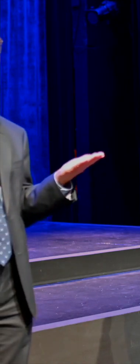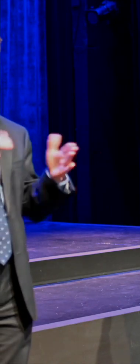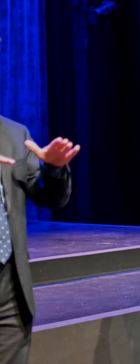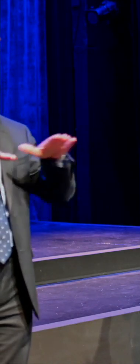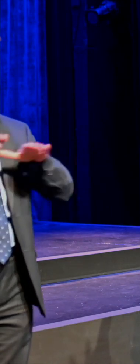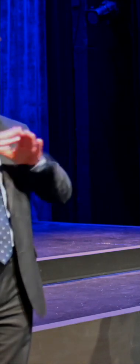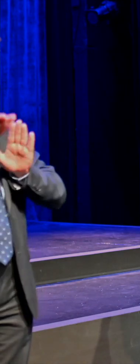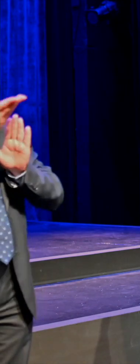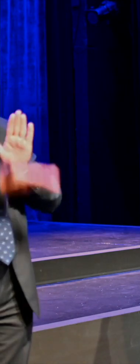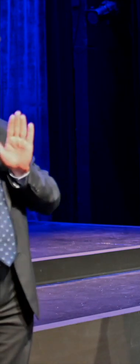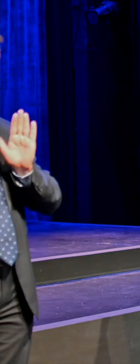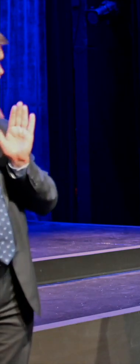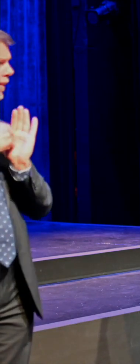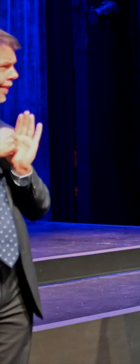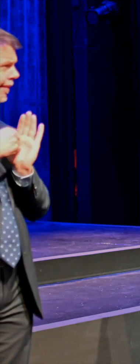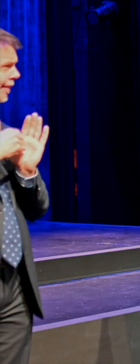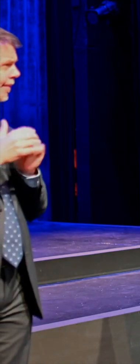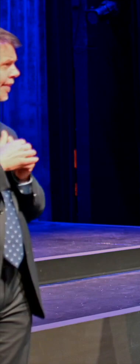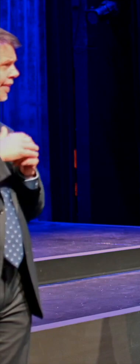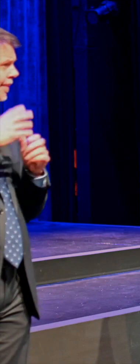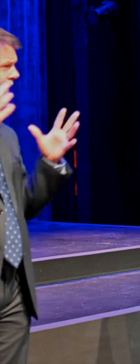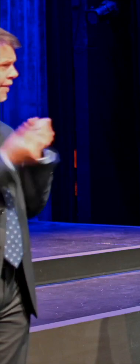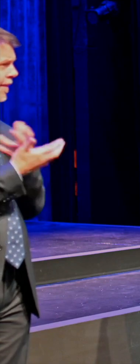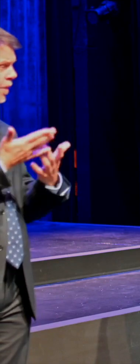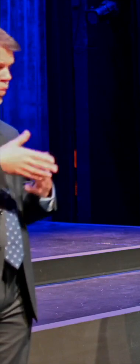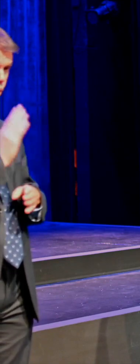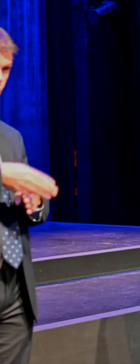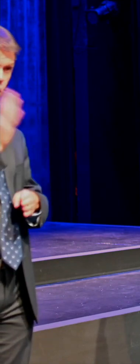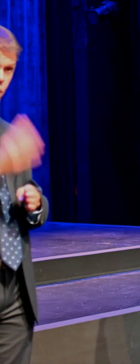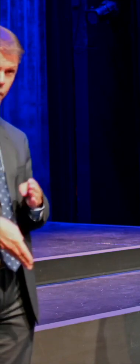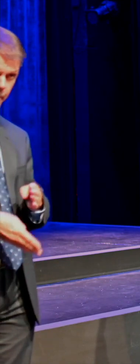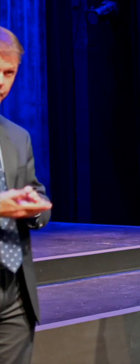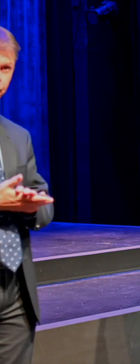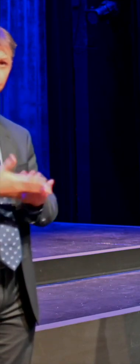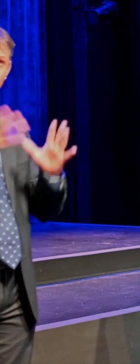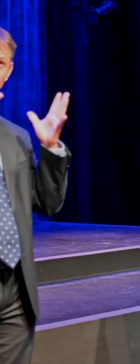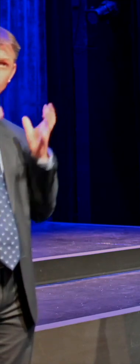cuz athletics was over I I wanted the ability to be able to pick a basketball just one more